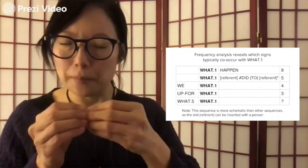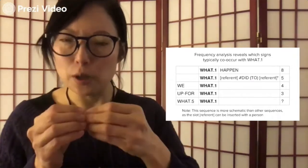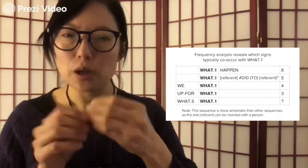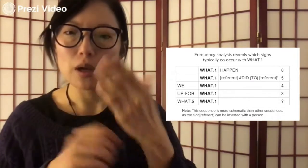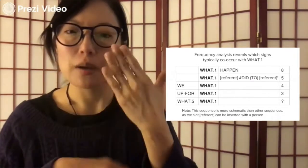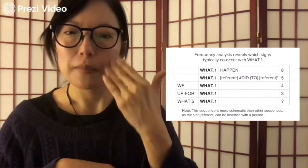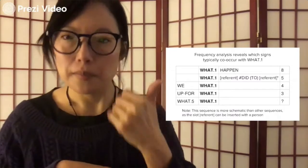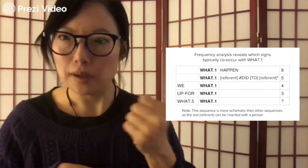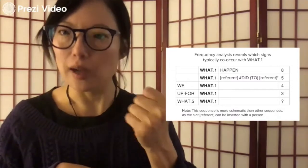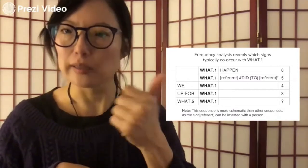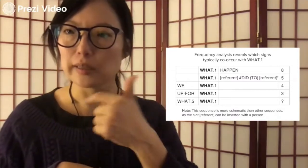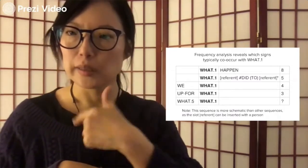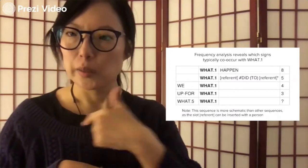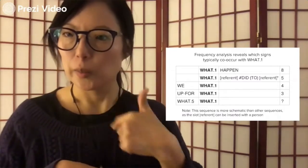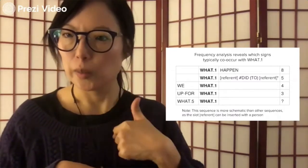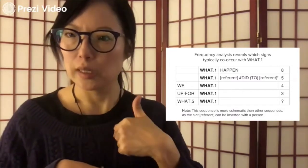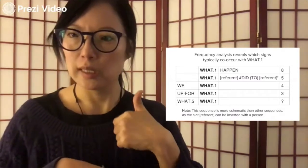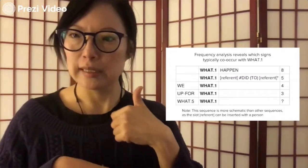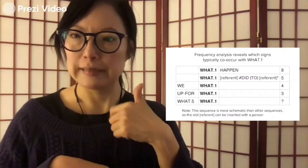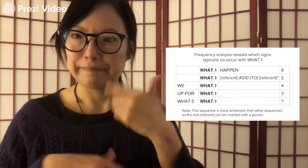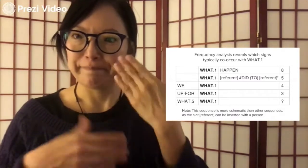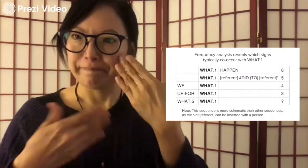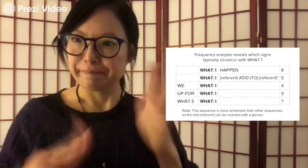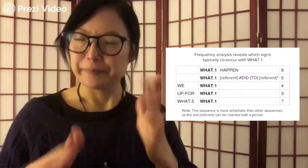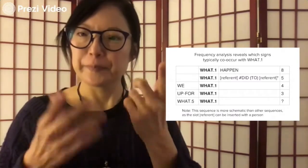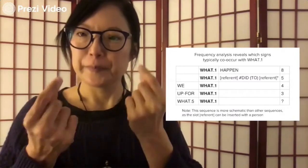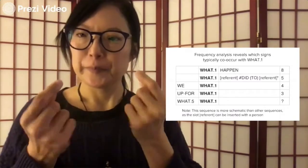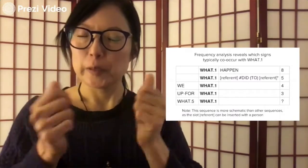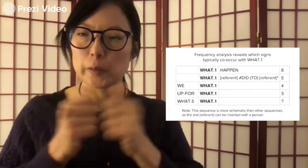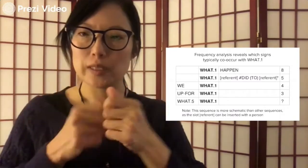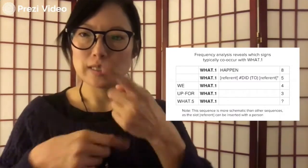didn't provide a number for the last sequence because we haven't